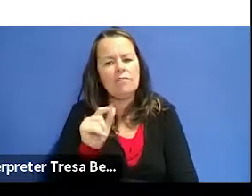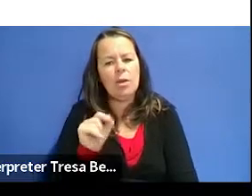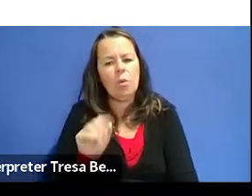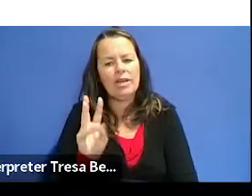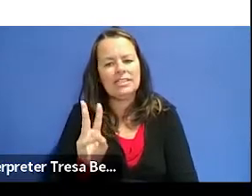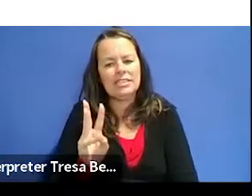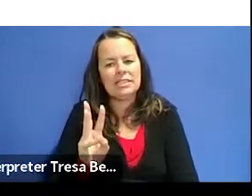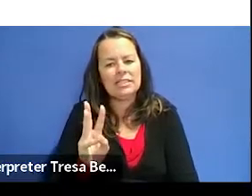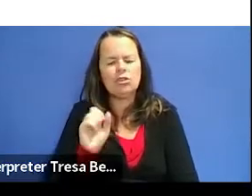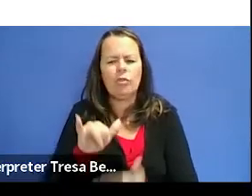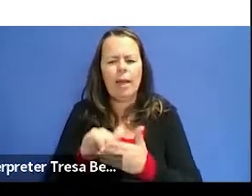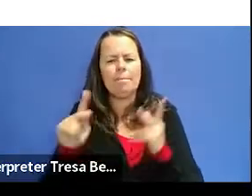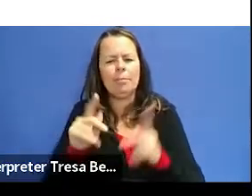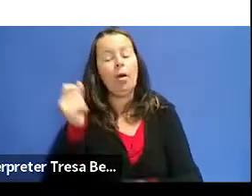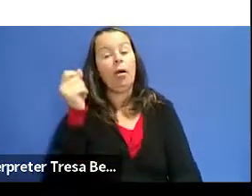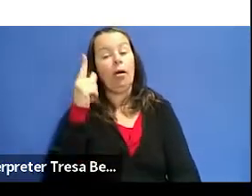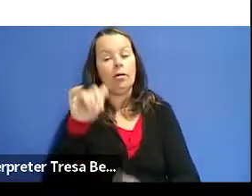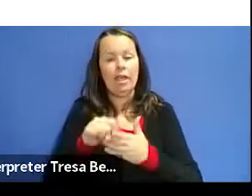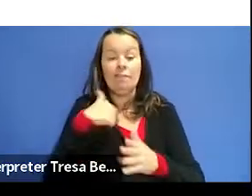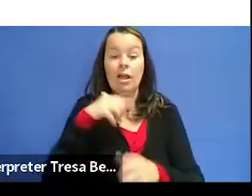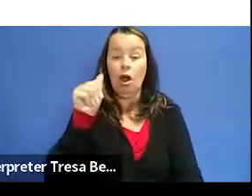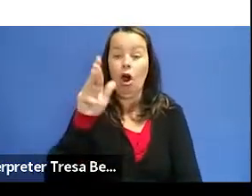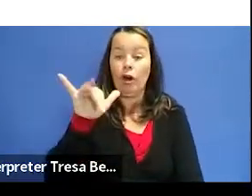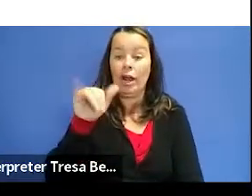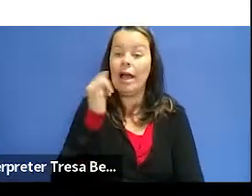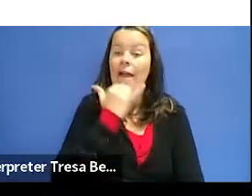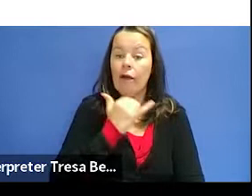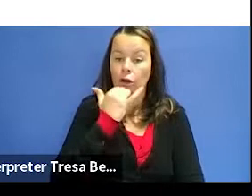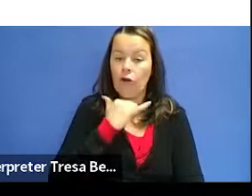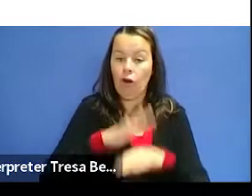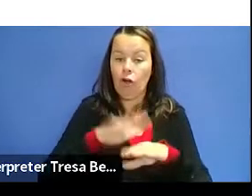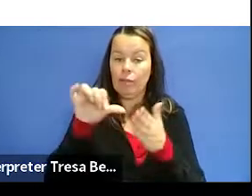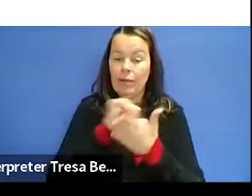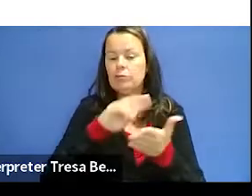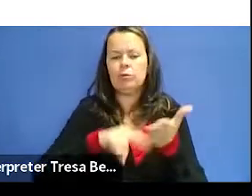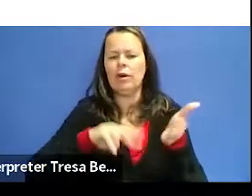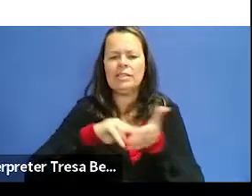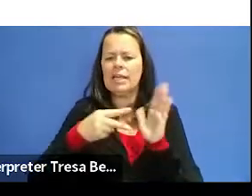One thing is there's an ARIA error on the page. But then what does that stand for? Dennis Lembree: Yeah.